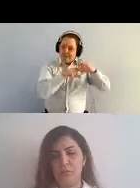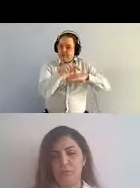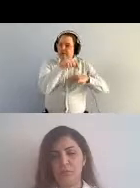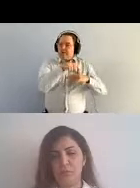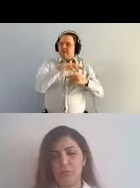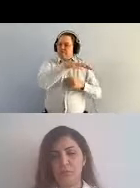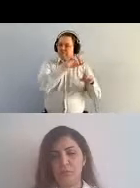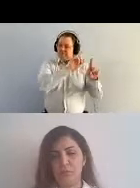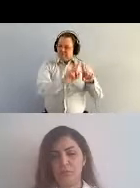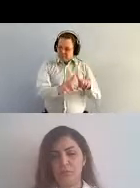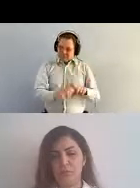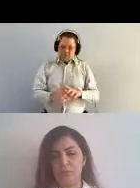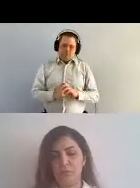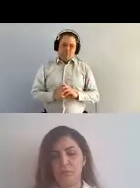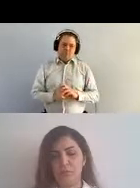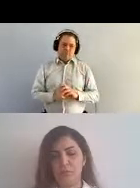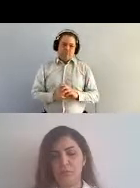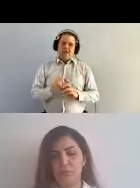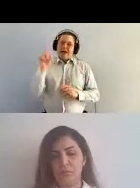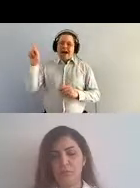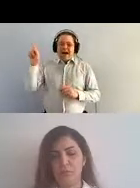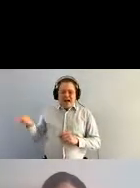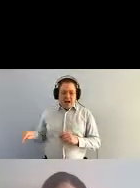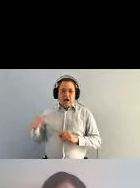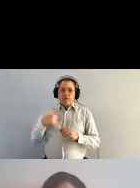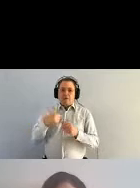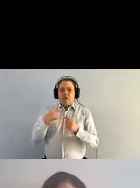around this that are applied in a humanitarian context.